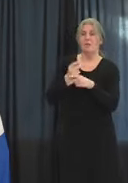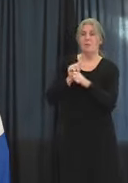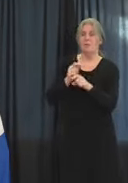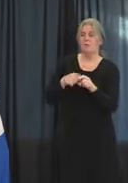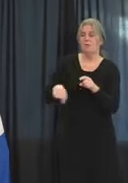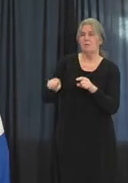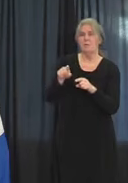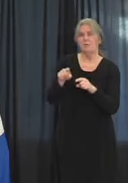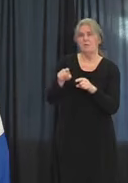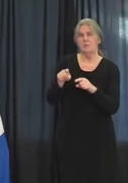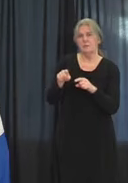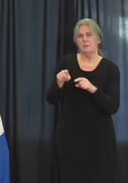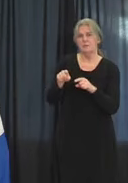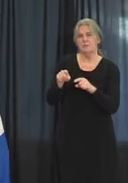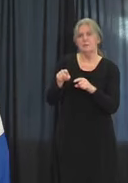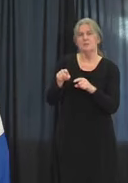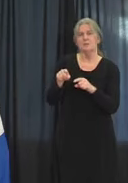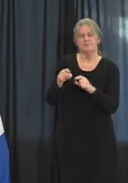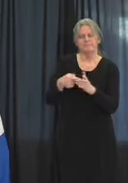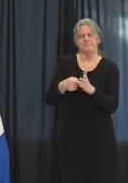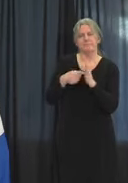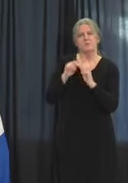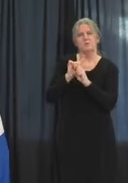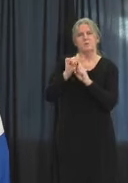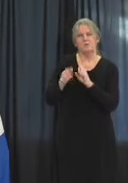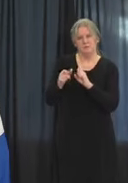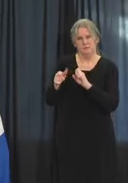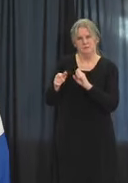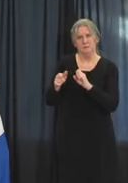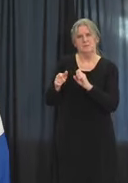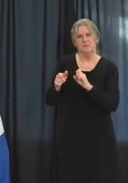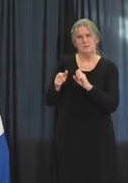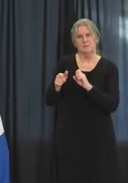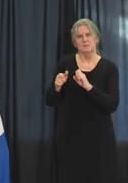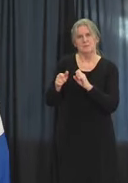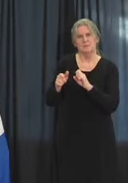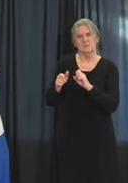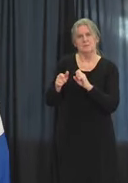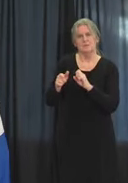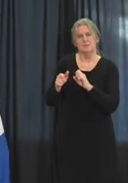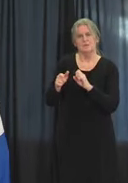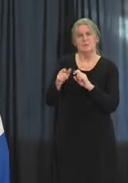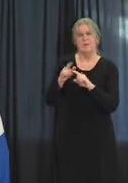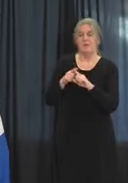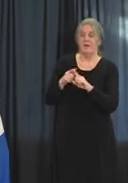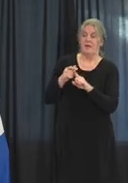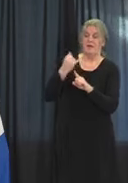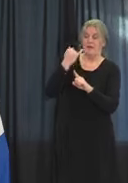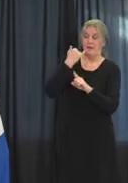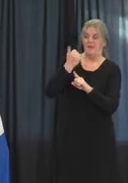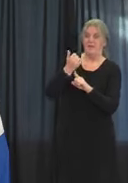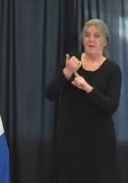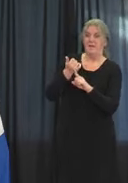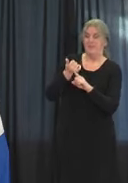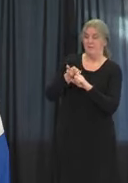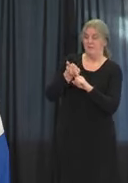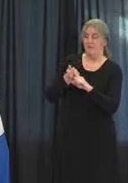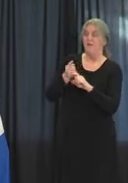Healthcare workers are essential workers, but where they can be